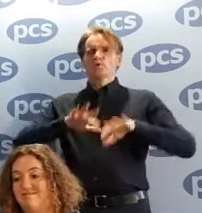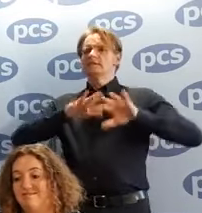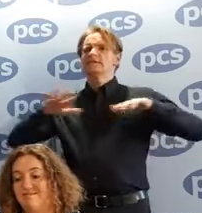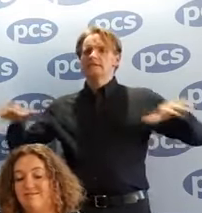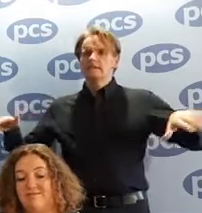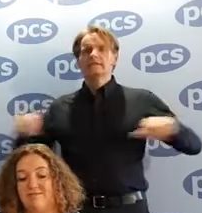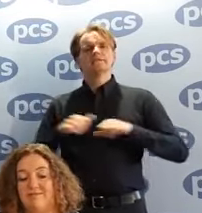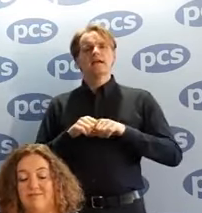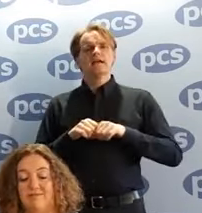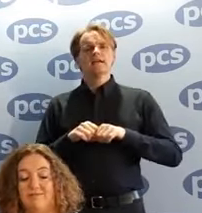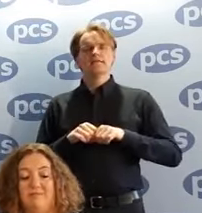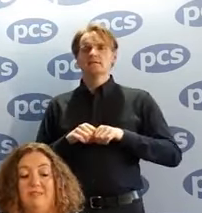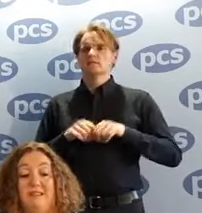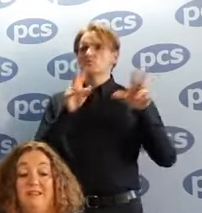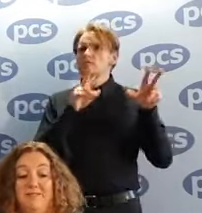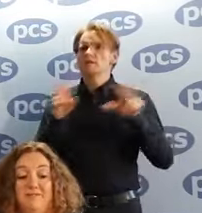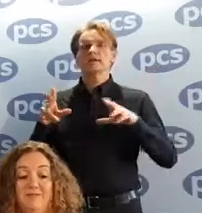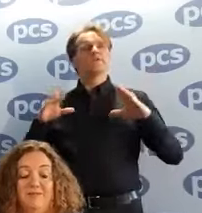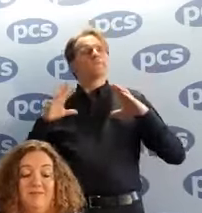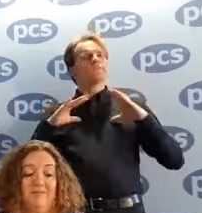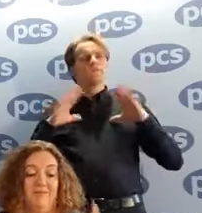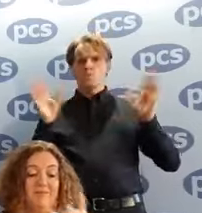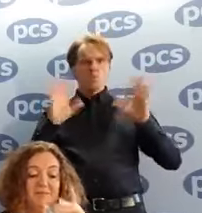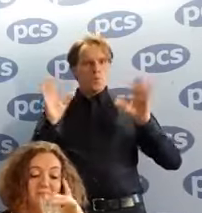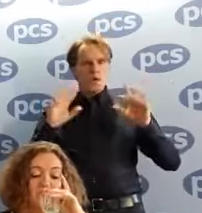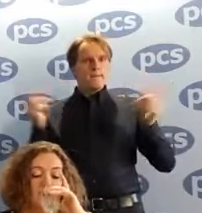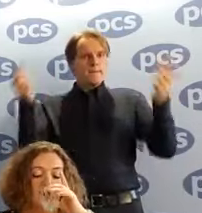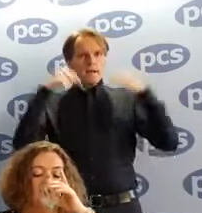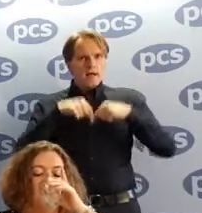you see - is the hardest working women and men there - standing up for their